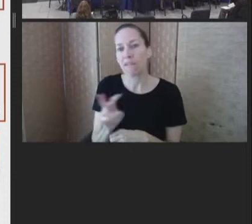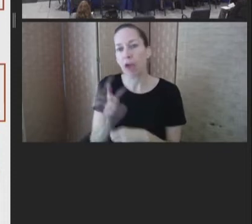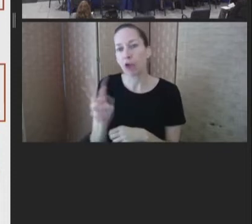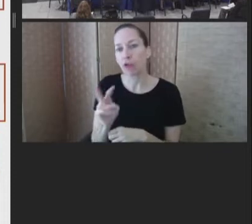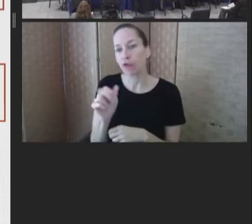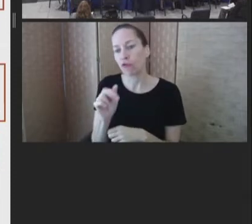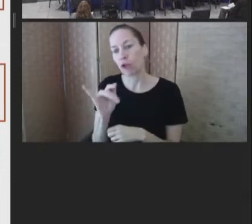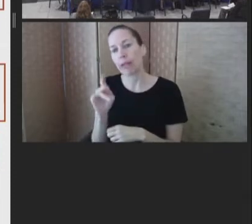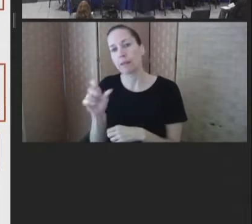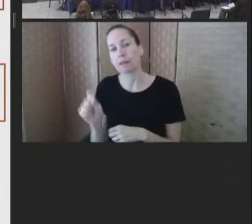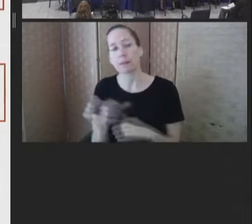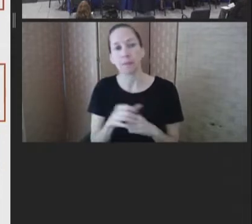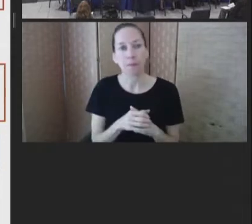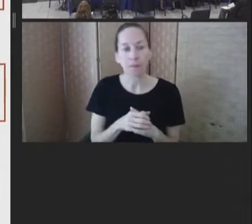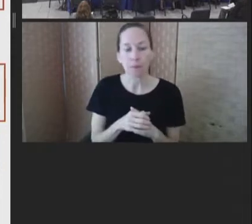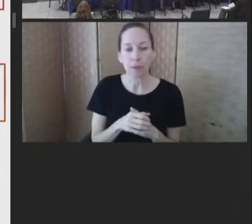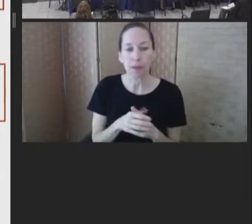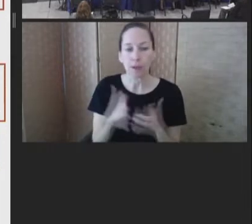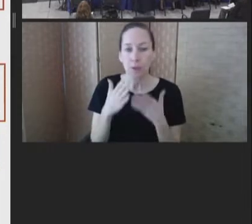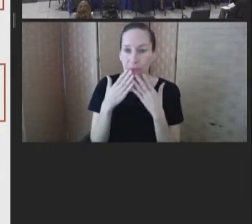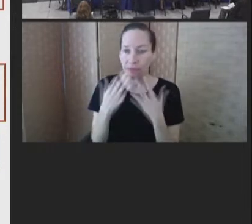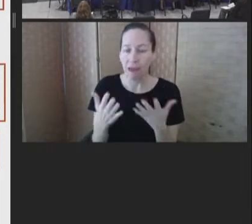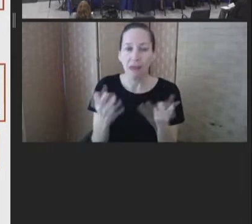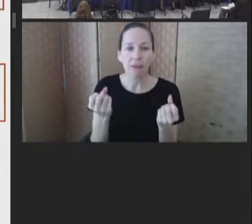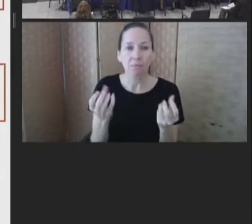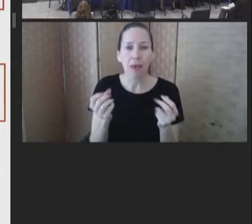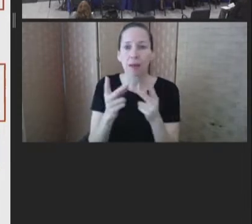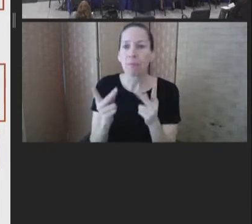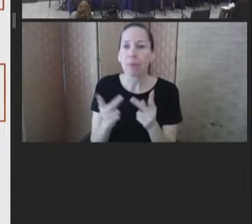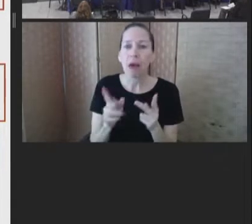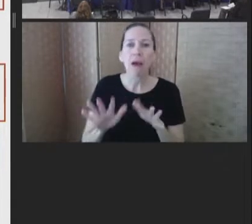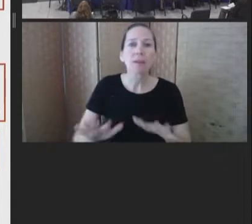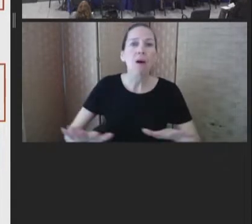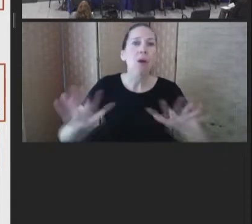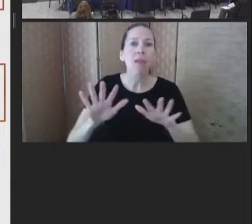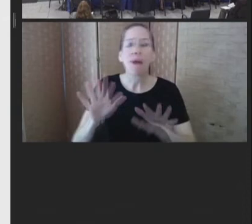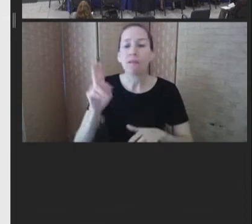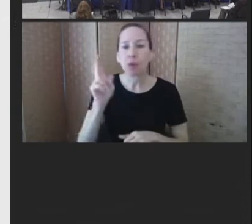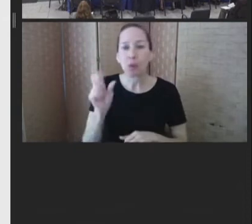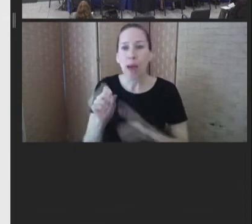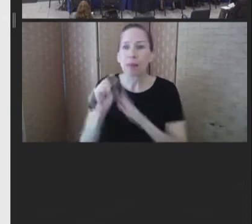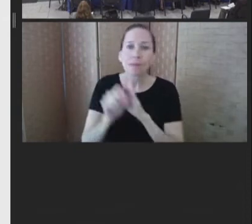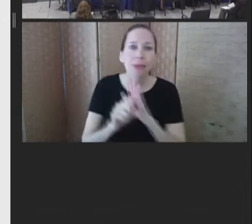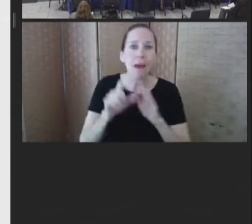Many people to thanks and many sites and lab to thanks across the U.S.. Next slide. A particular